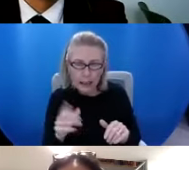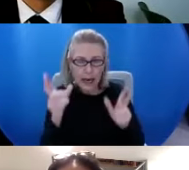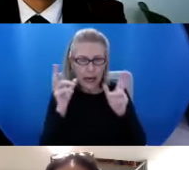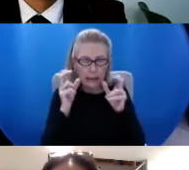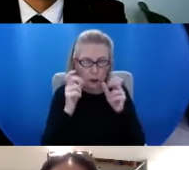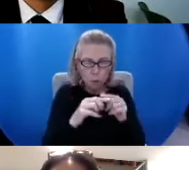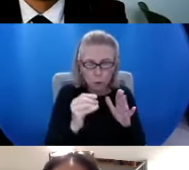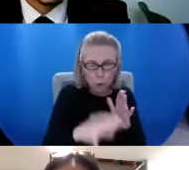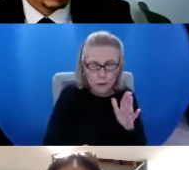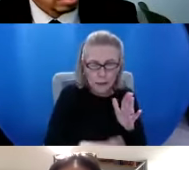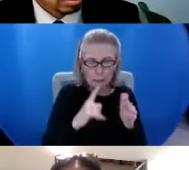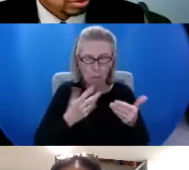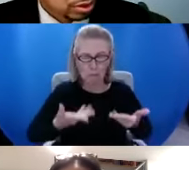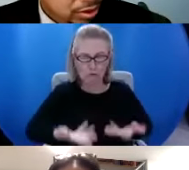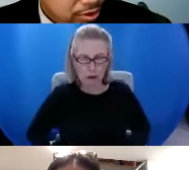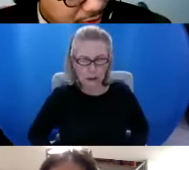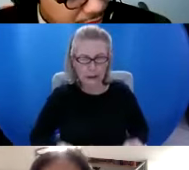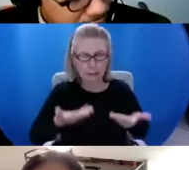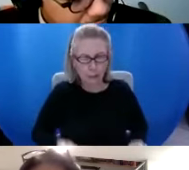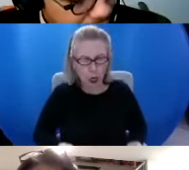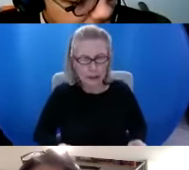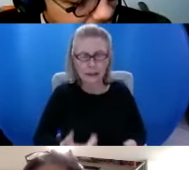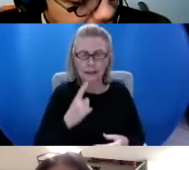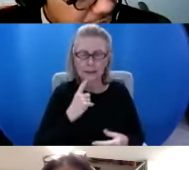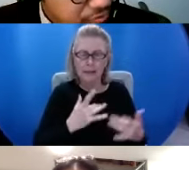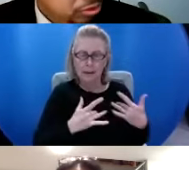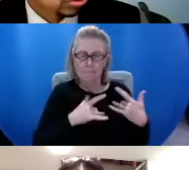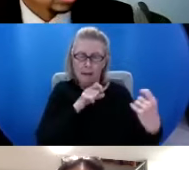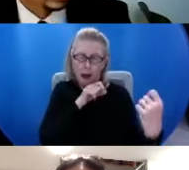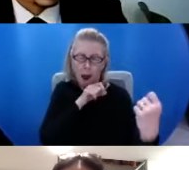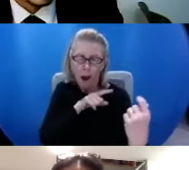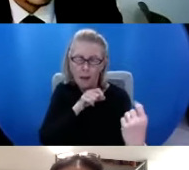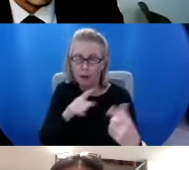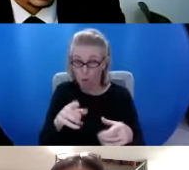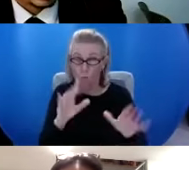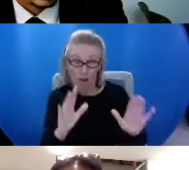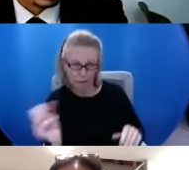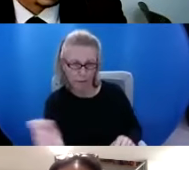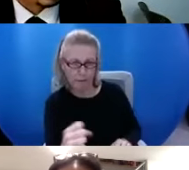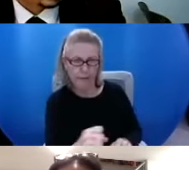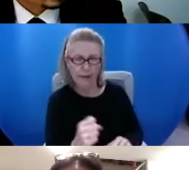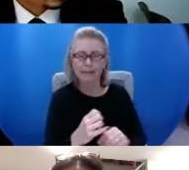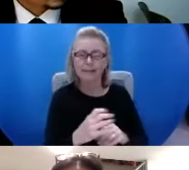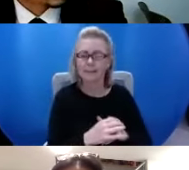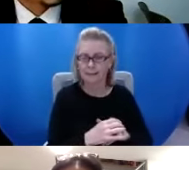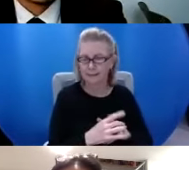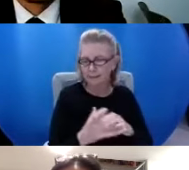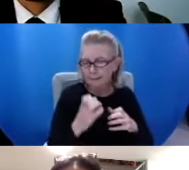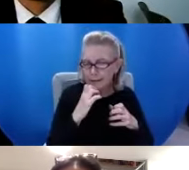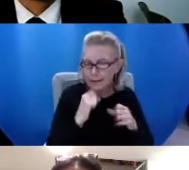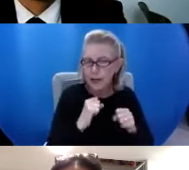care in the classroom is empathy, yes it is empathy, wonderful. Care in the classroom means mutual